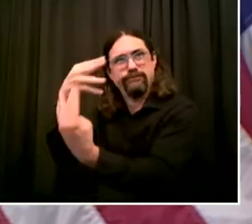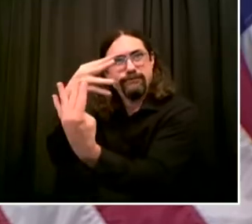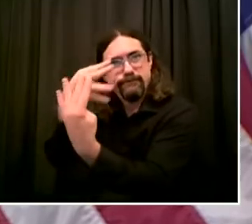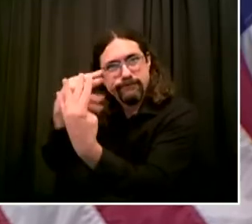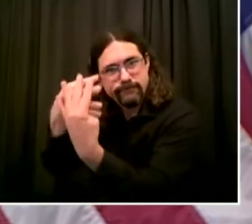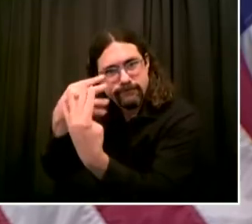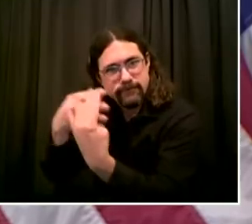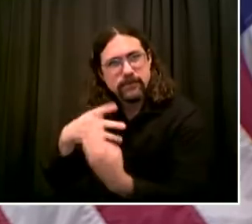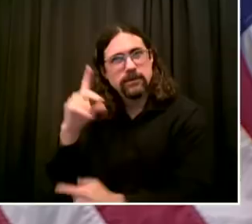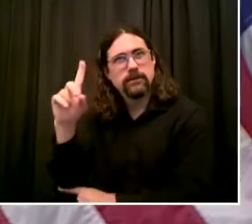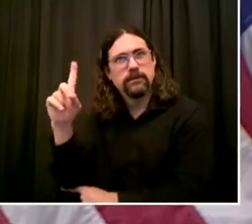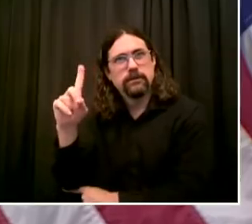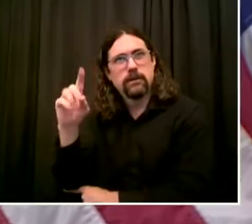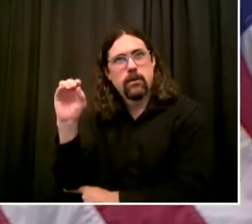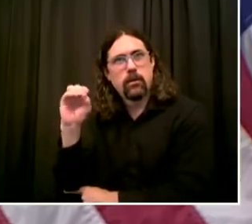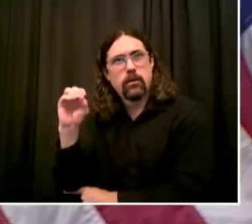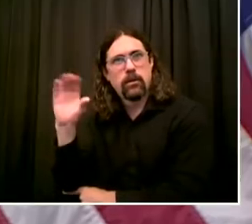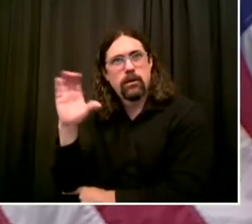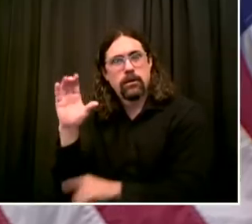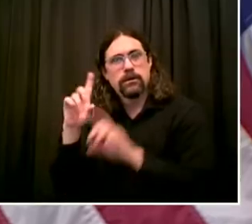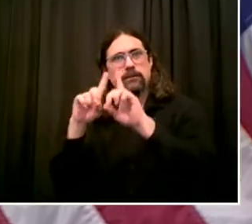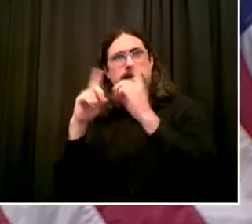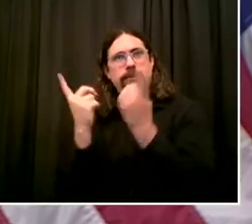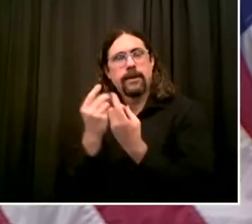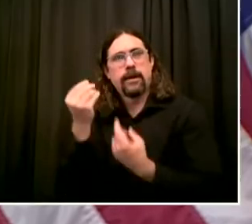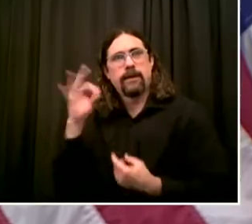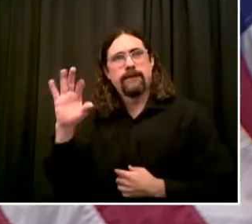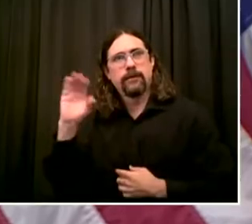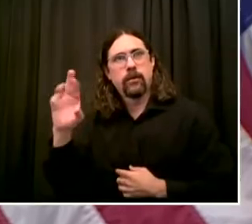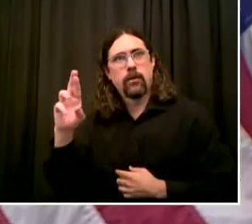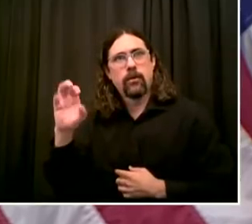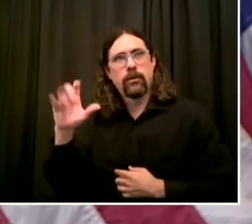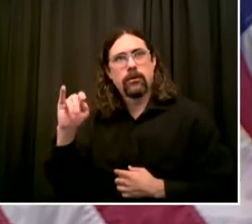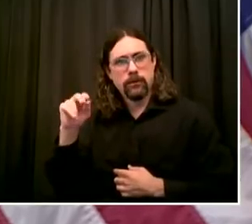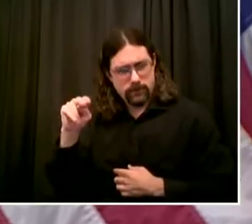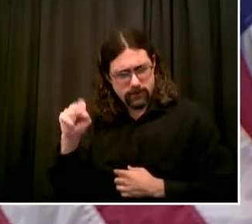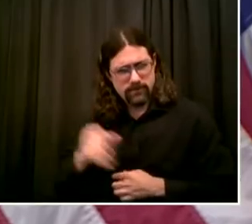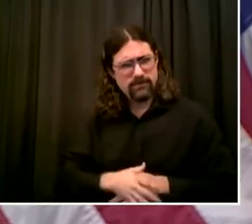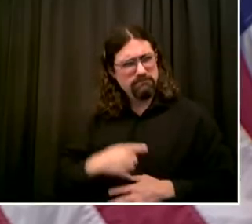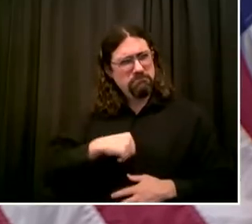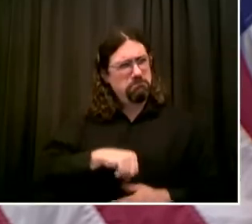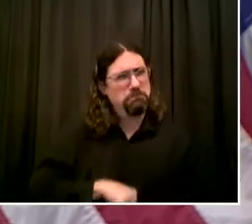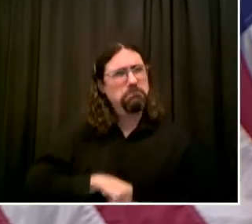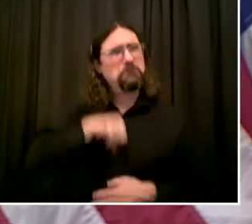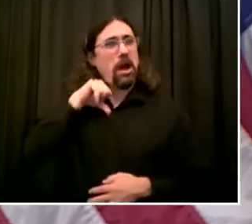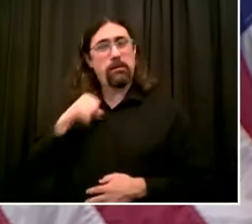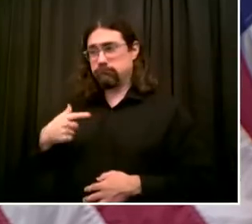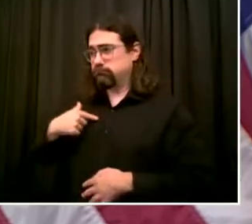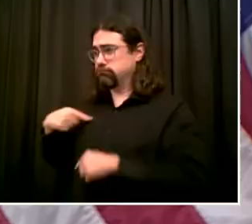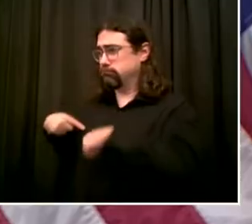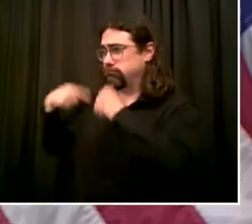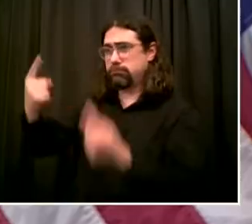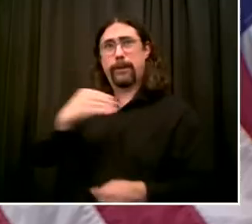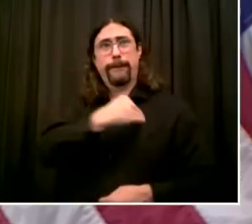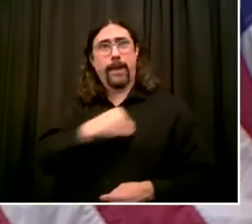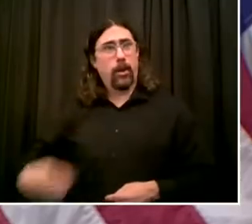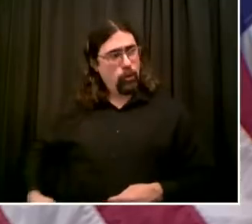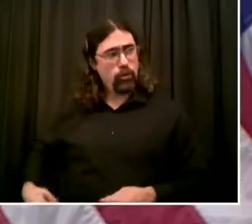WITH THE LOWEST LEVEL OF